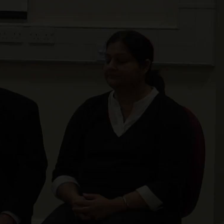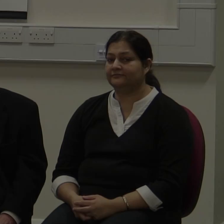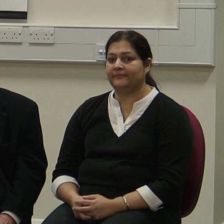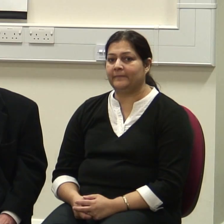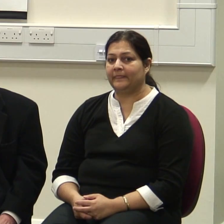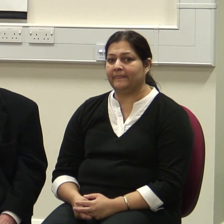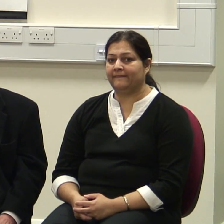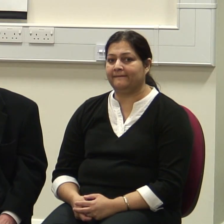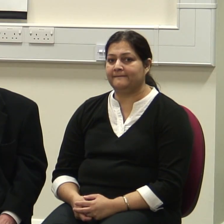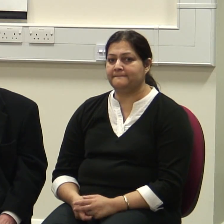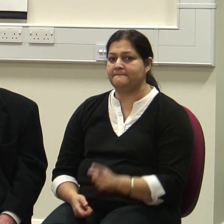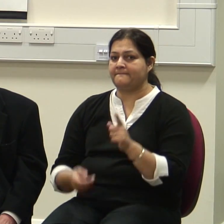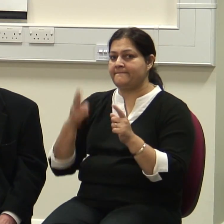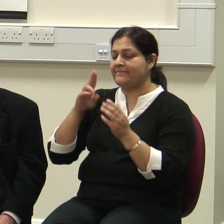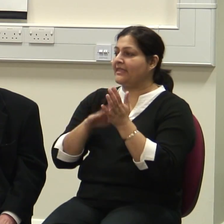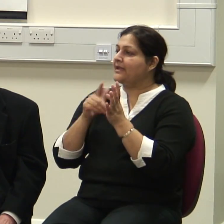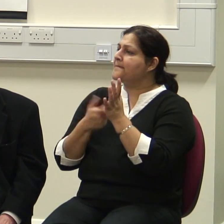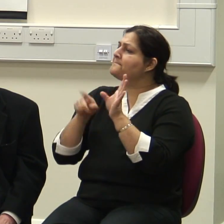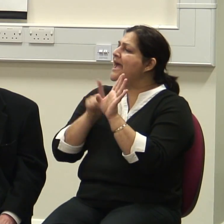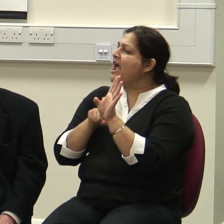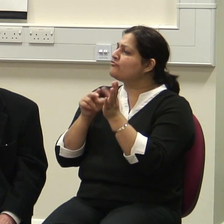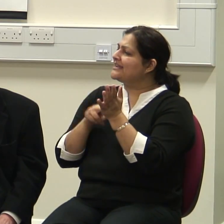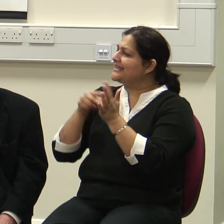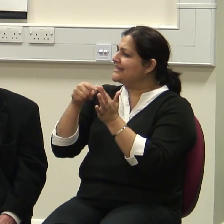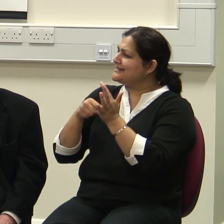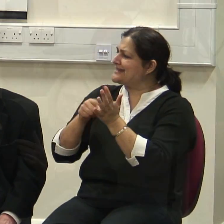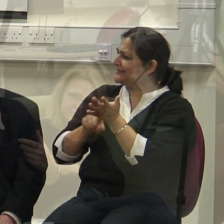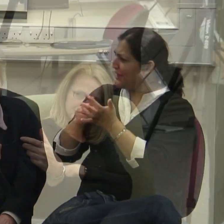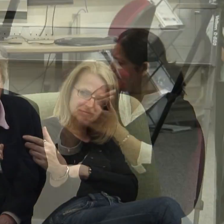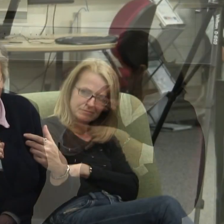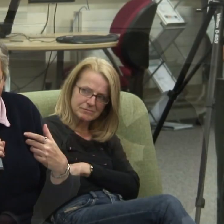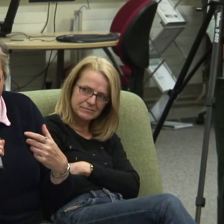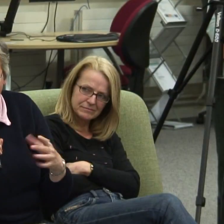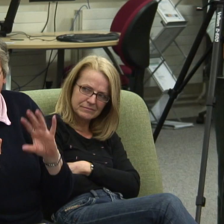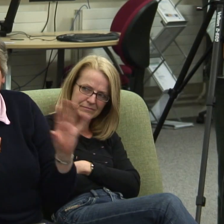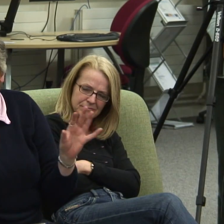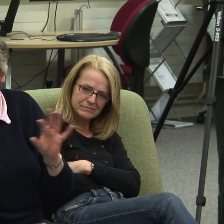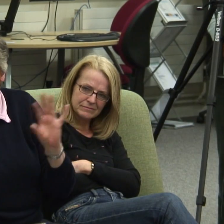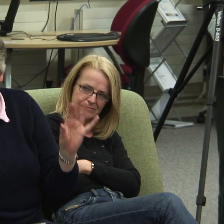Hello, my name is Mary Nettle. I talked to you briefly earlier. I'm very interested about